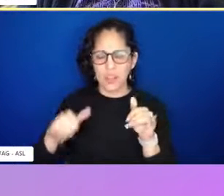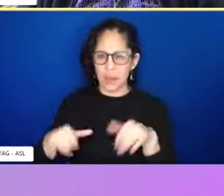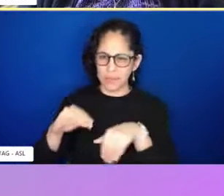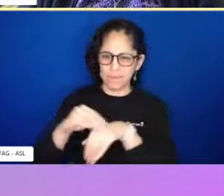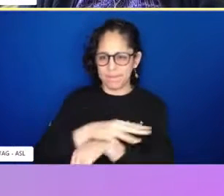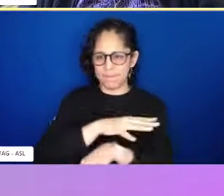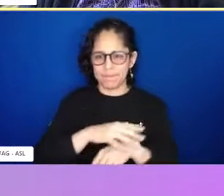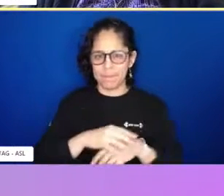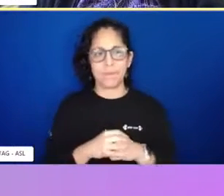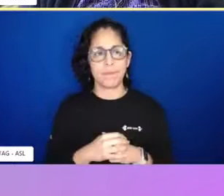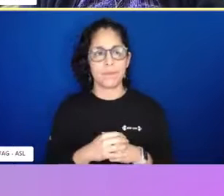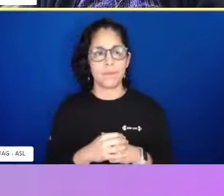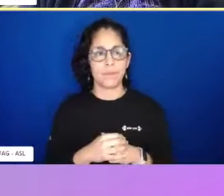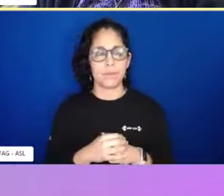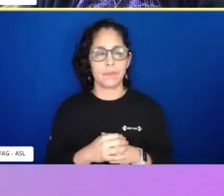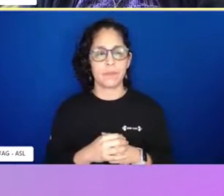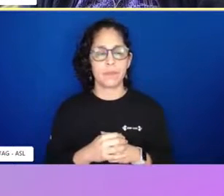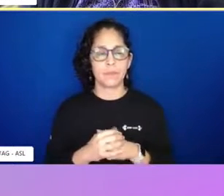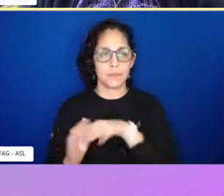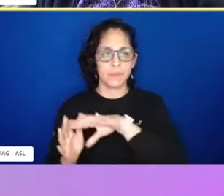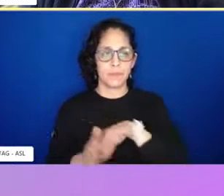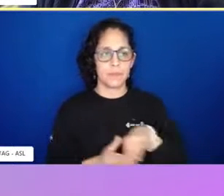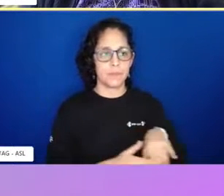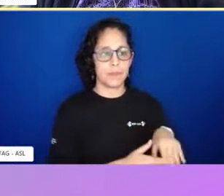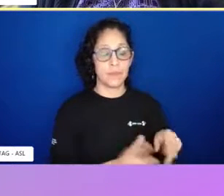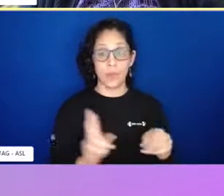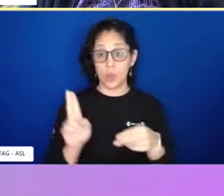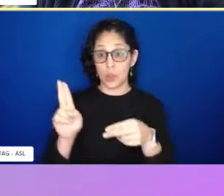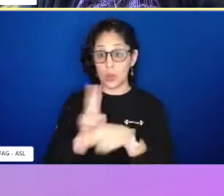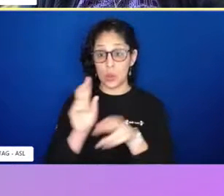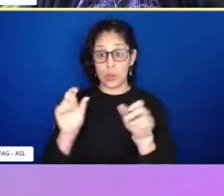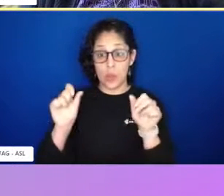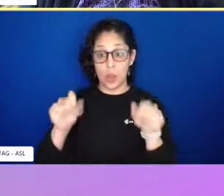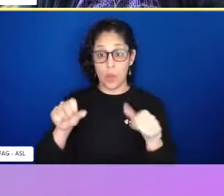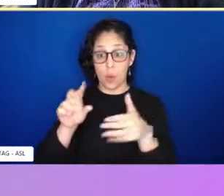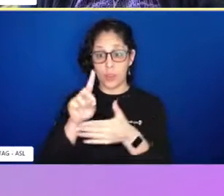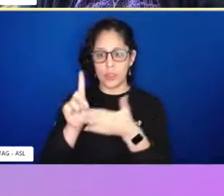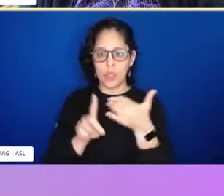such as the wick egg or other sets of standards,